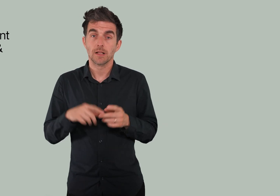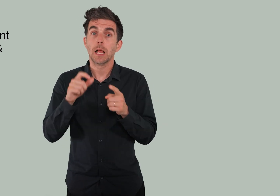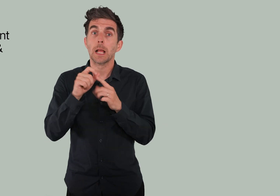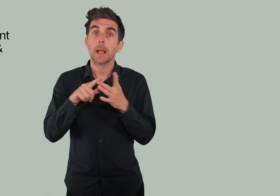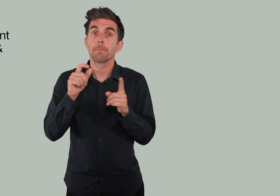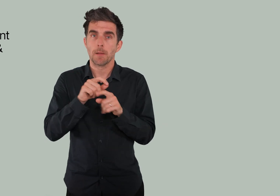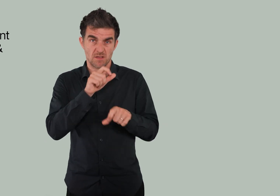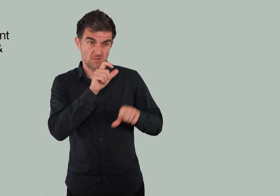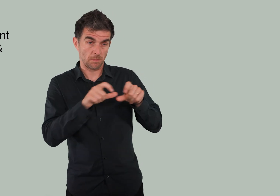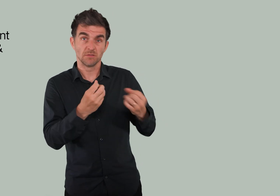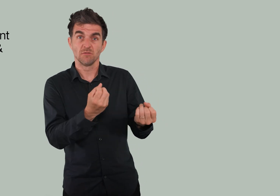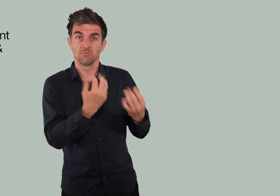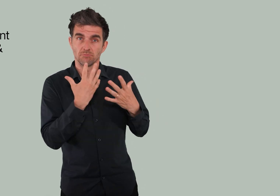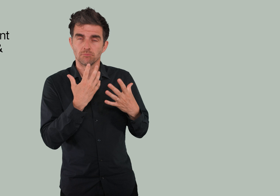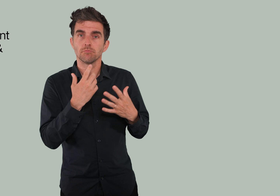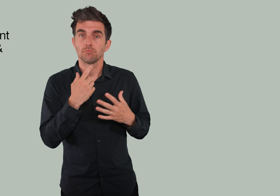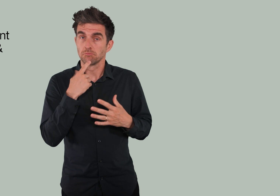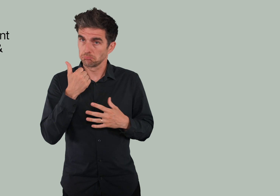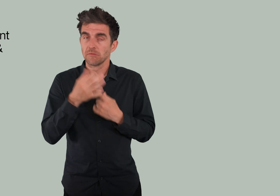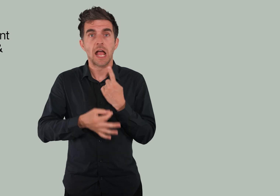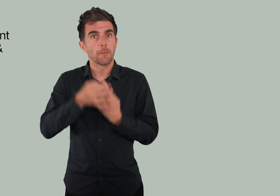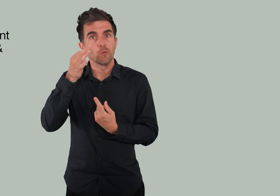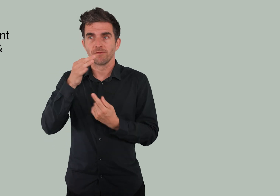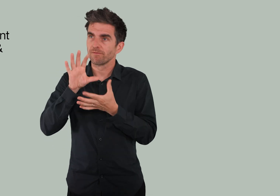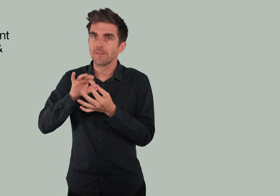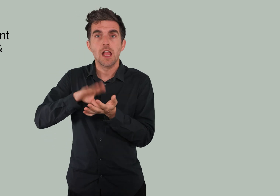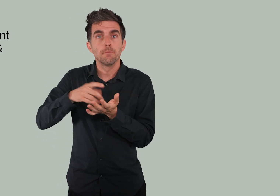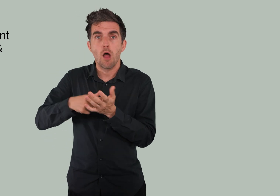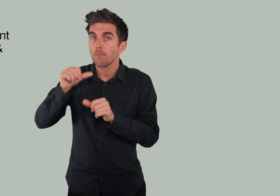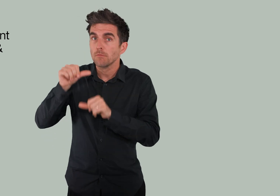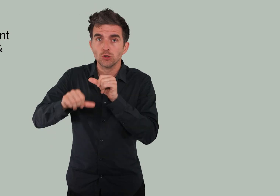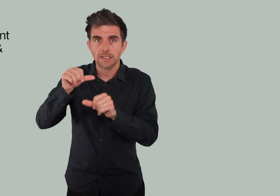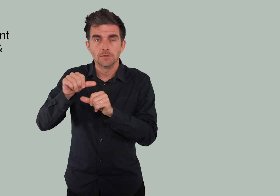PIP customers have suggested improvements to the MR process